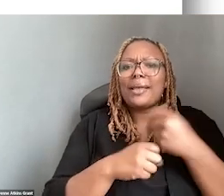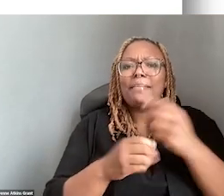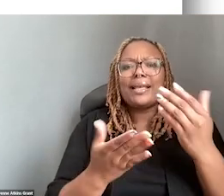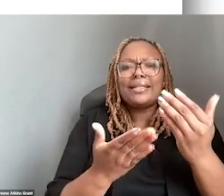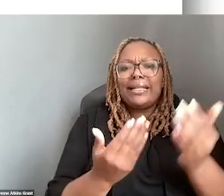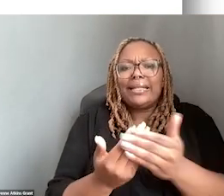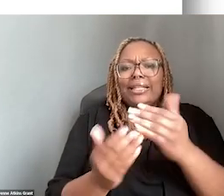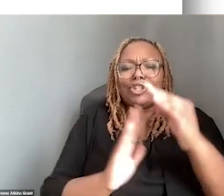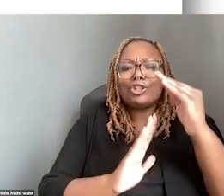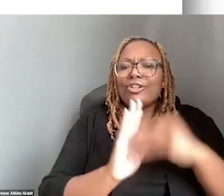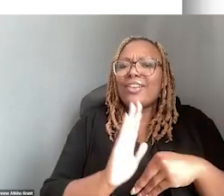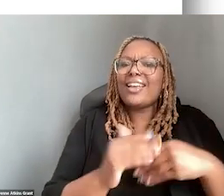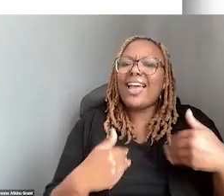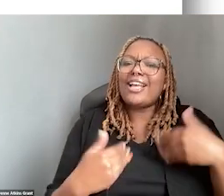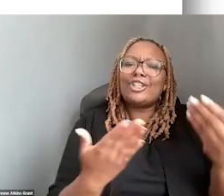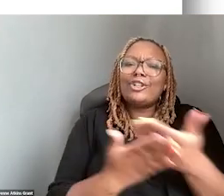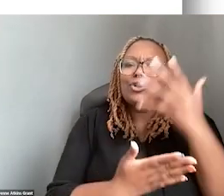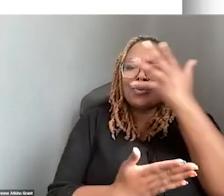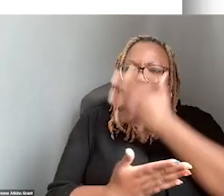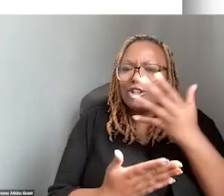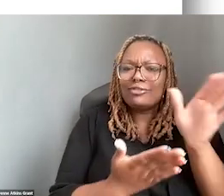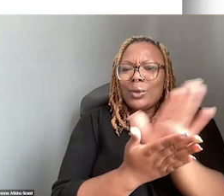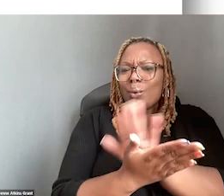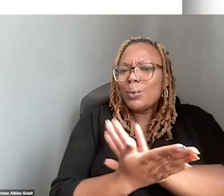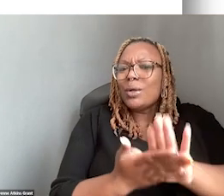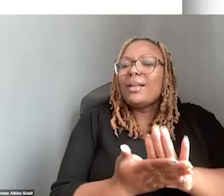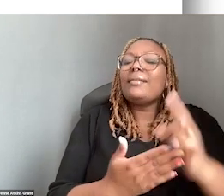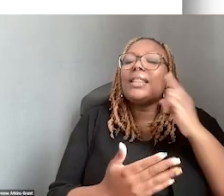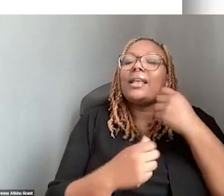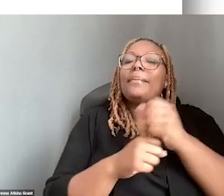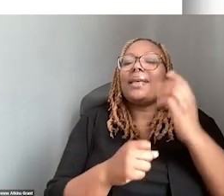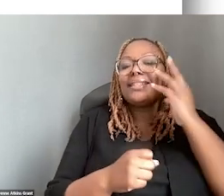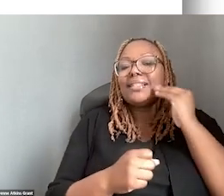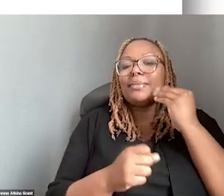Has a nice fresh look, and we think it makes the experience much, much nicer,